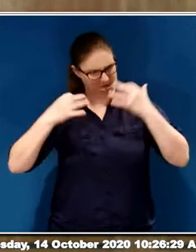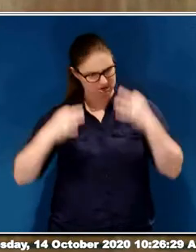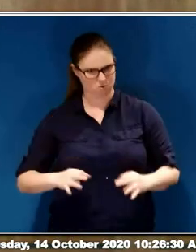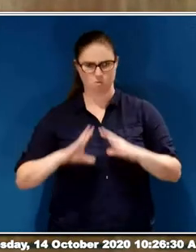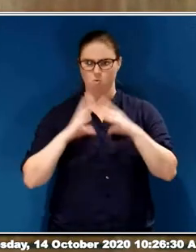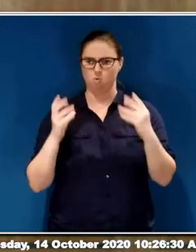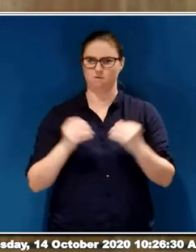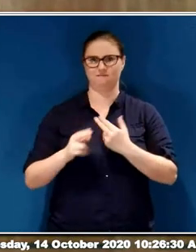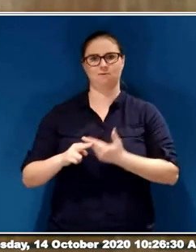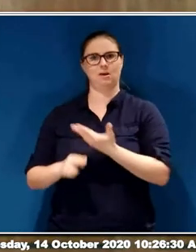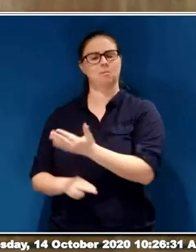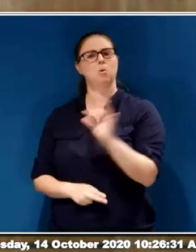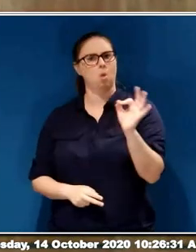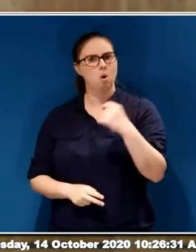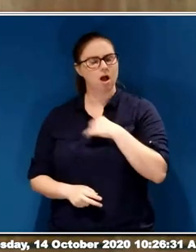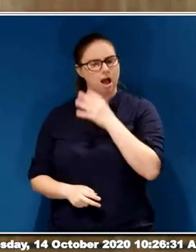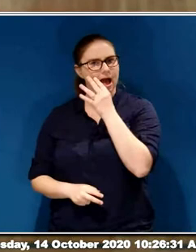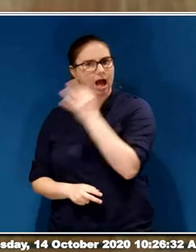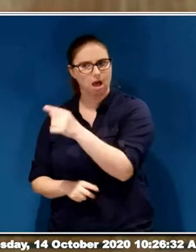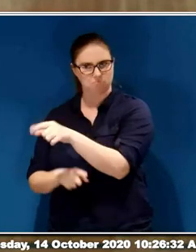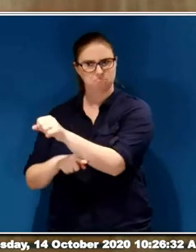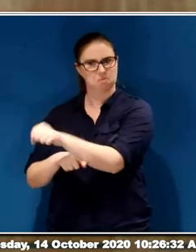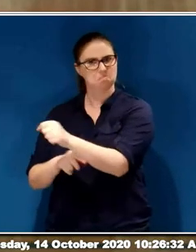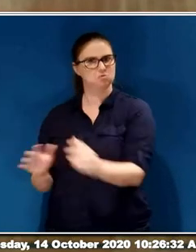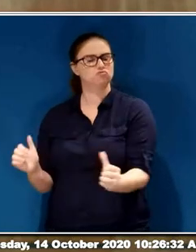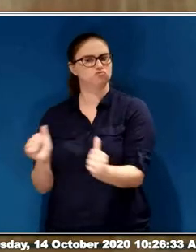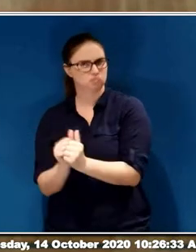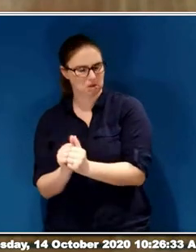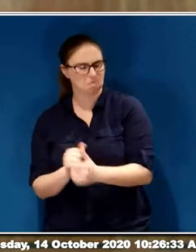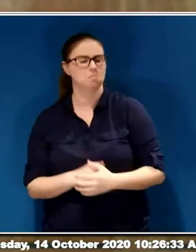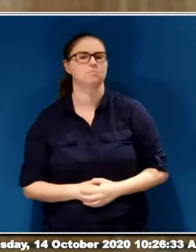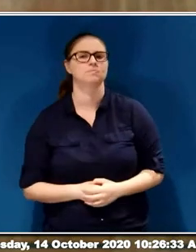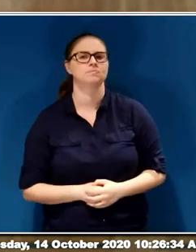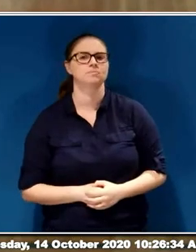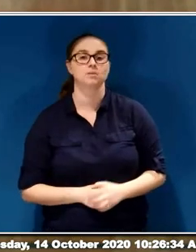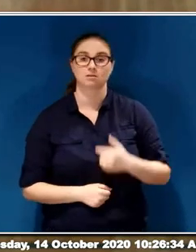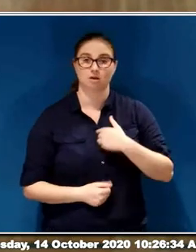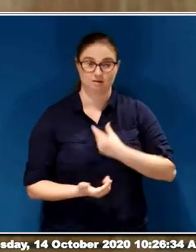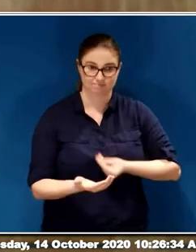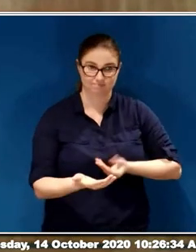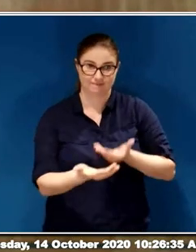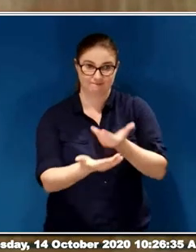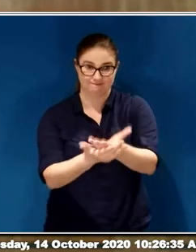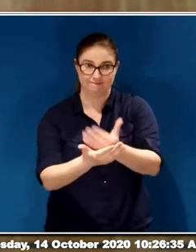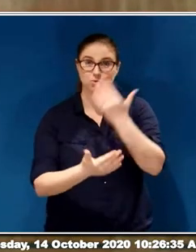I also provided School 2 with all of the documentation from School 1.